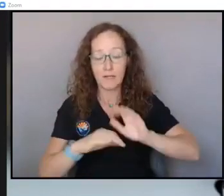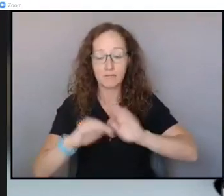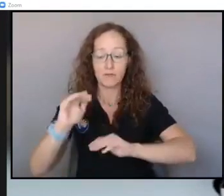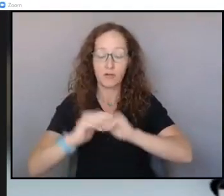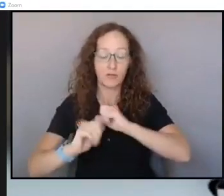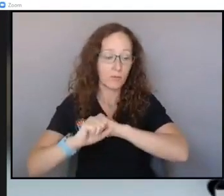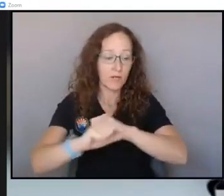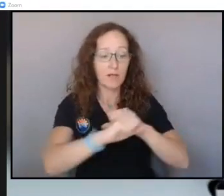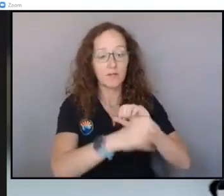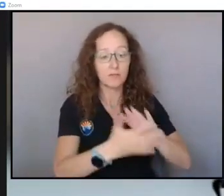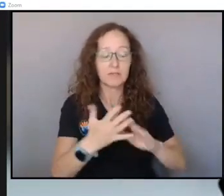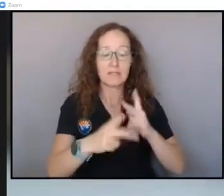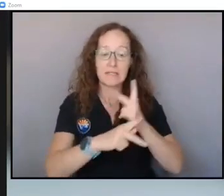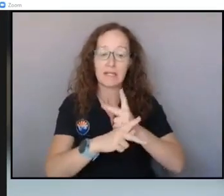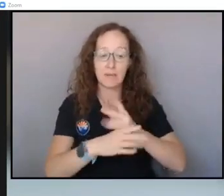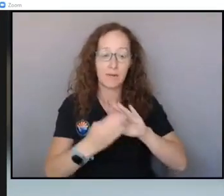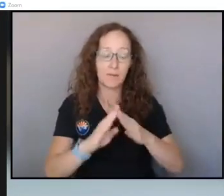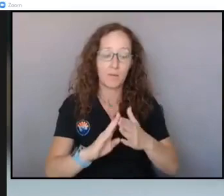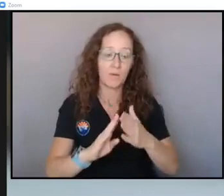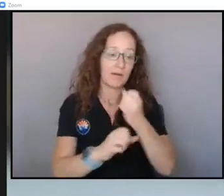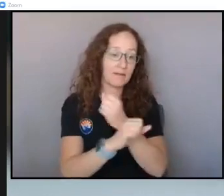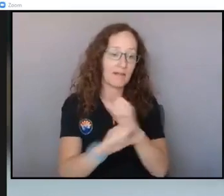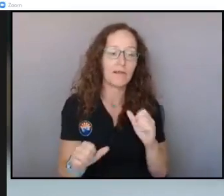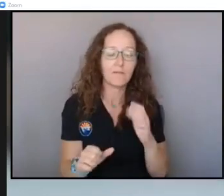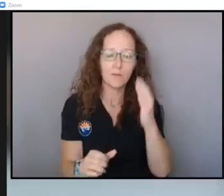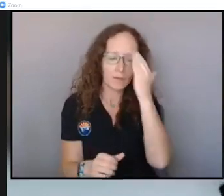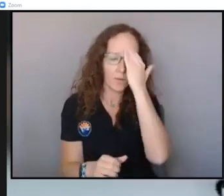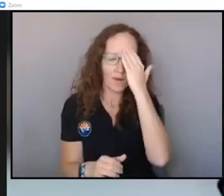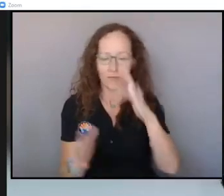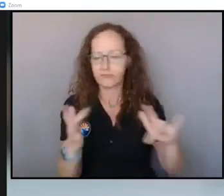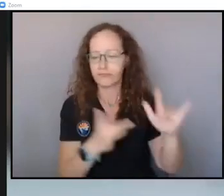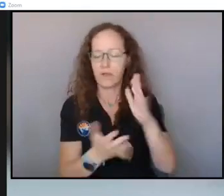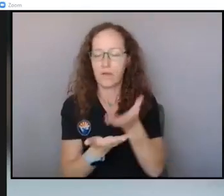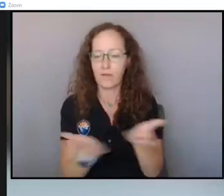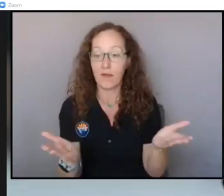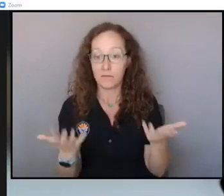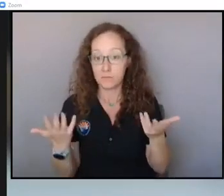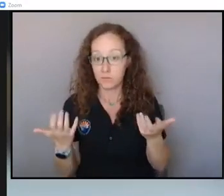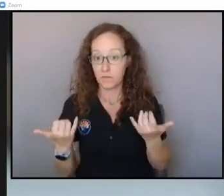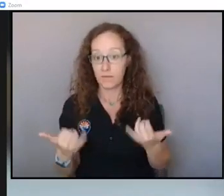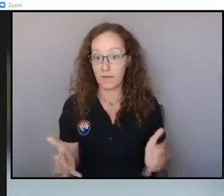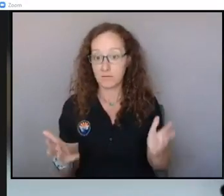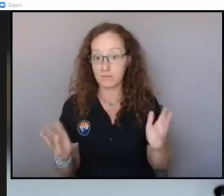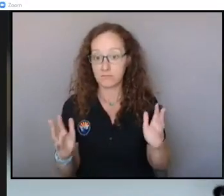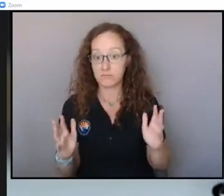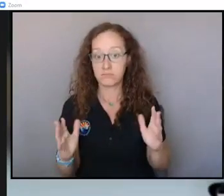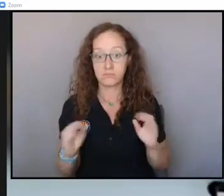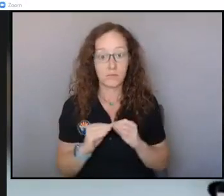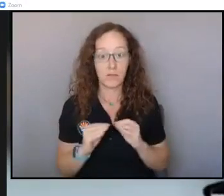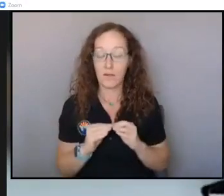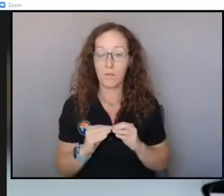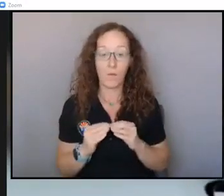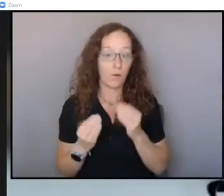WITH THAT, I HAVE NOTHING FURTHER THIS EVENING. BACK TO YOU, CELESTE. THANK YOU, LEONARD.